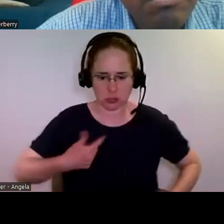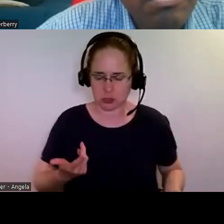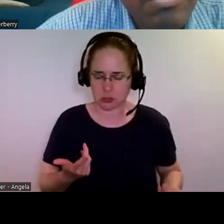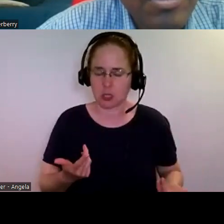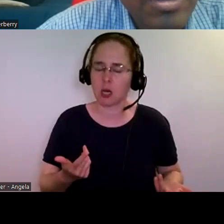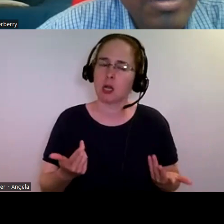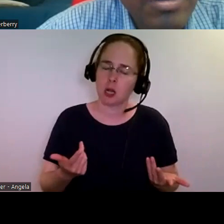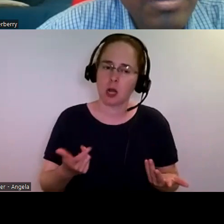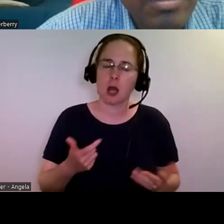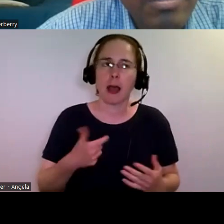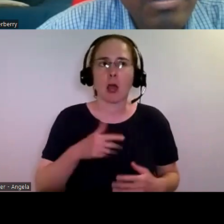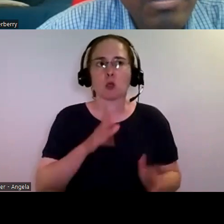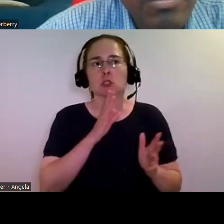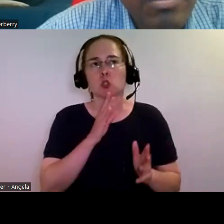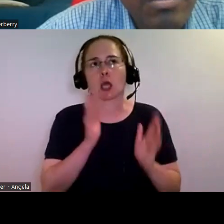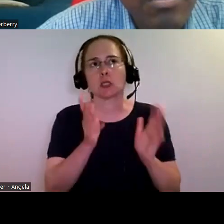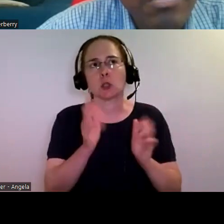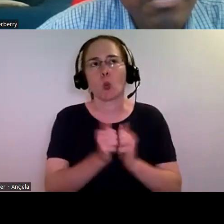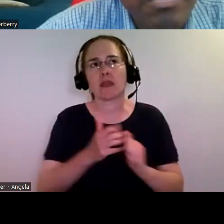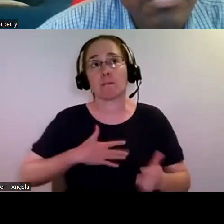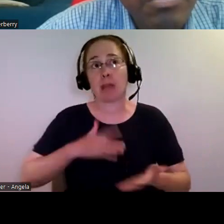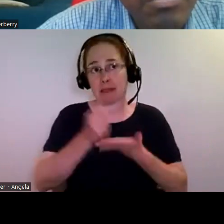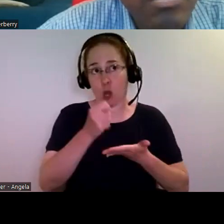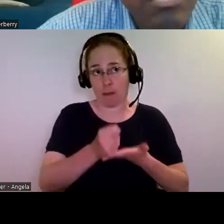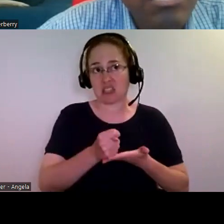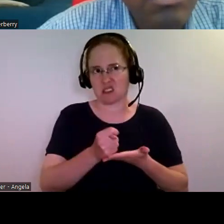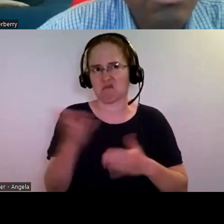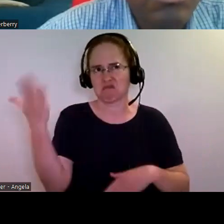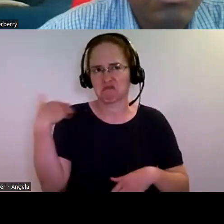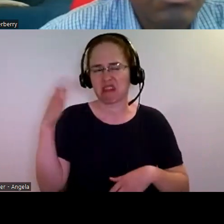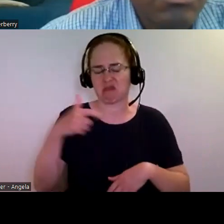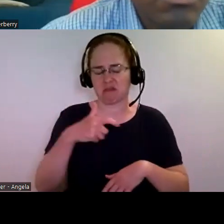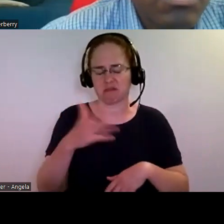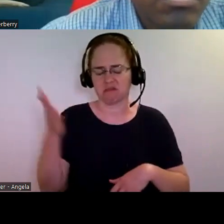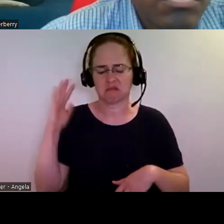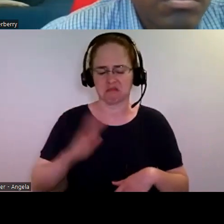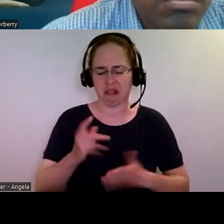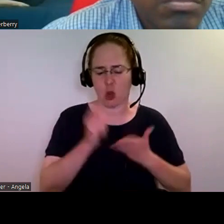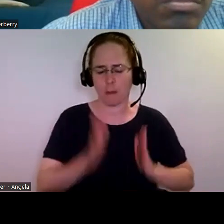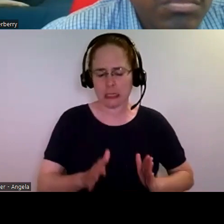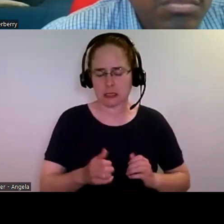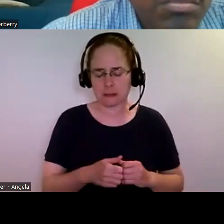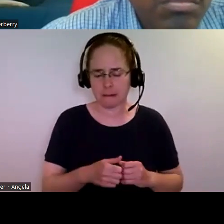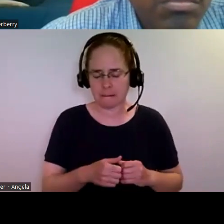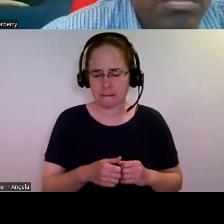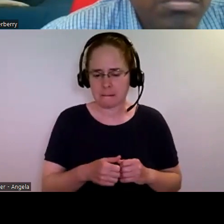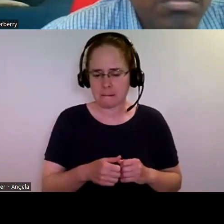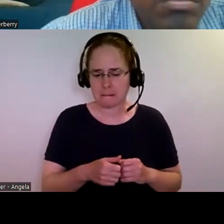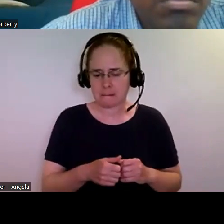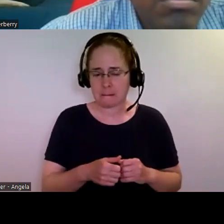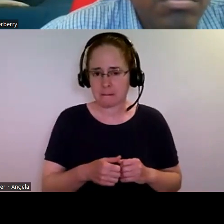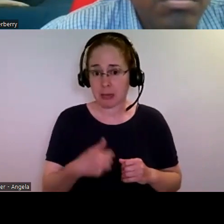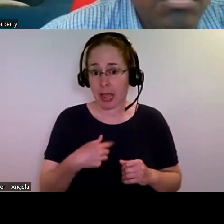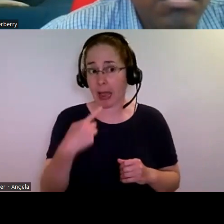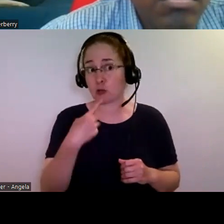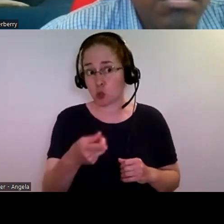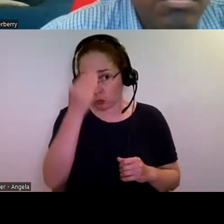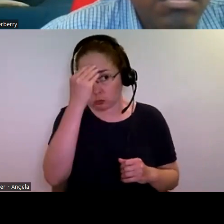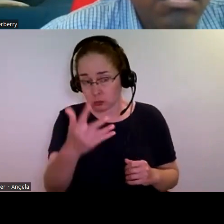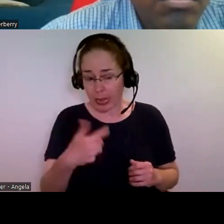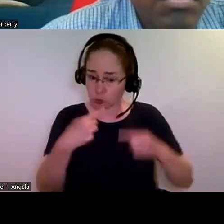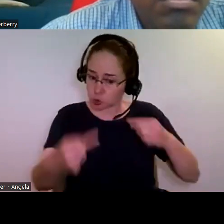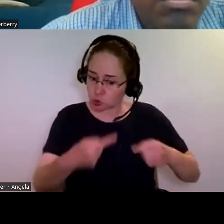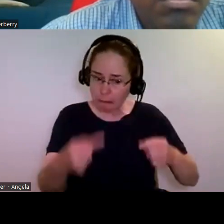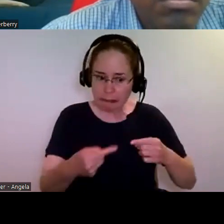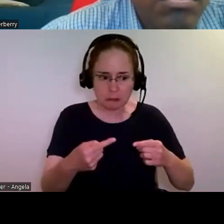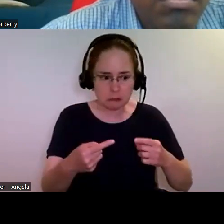I was speaking with my therapist at the time. And I told her about how I was struggling to find an